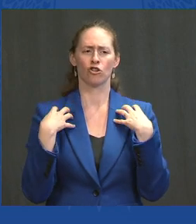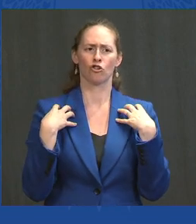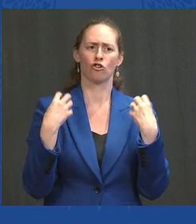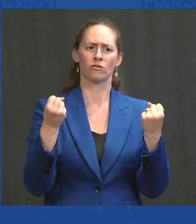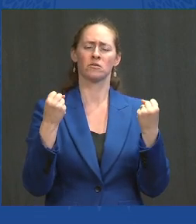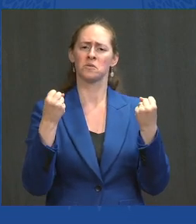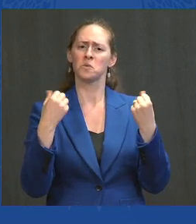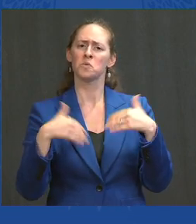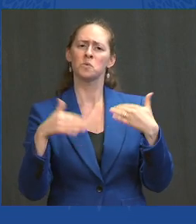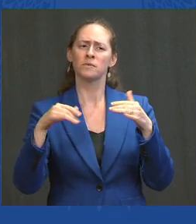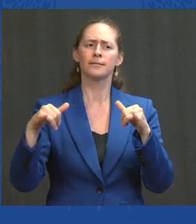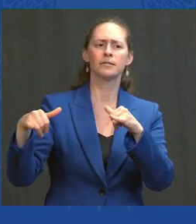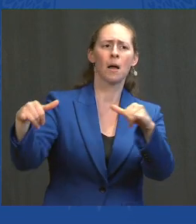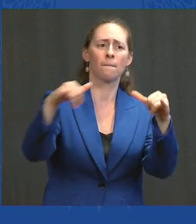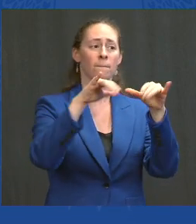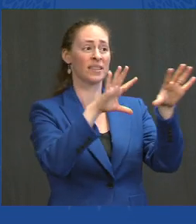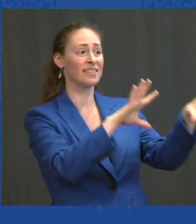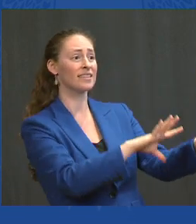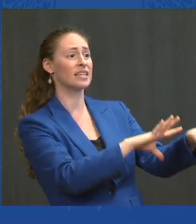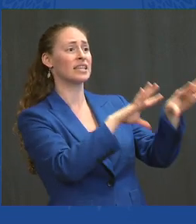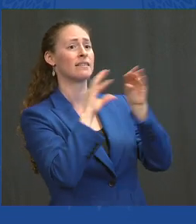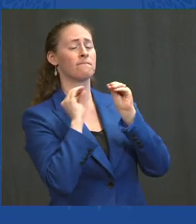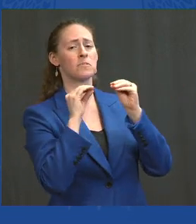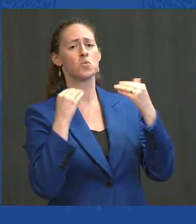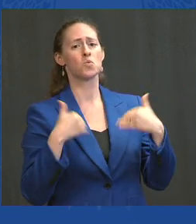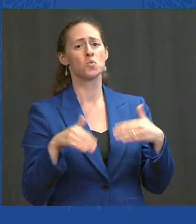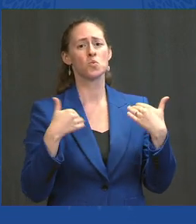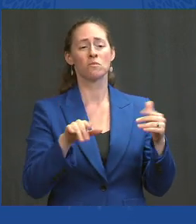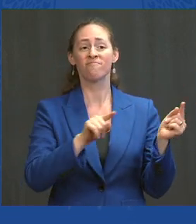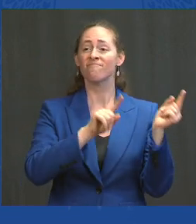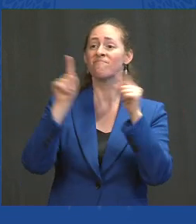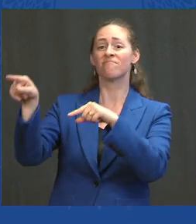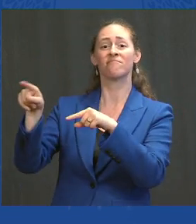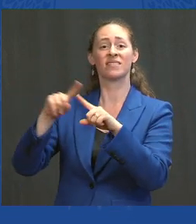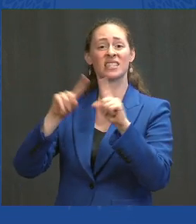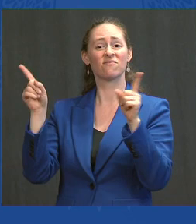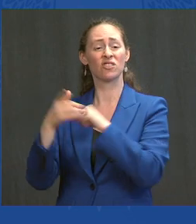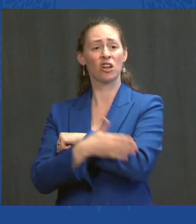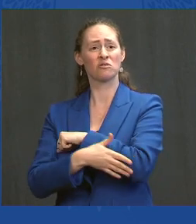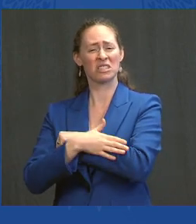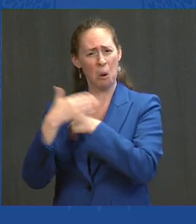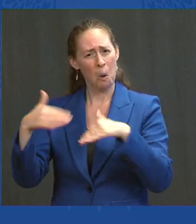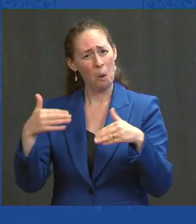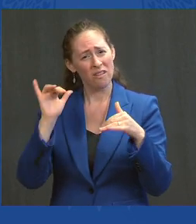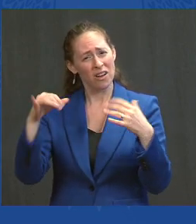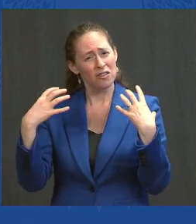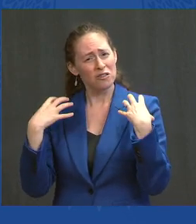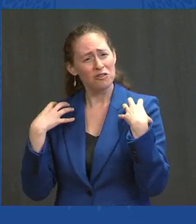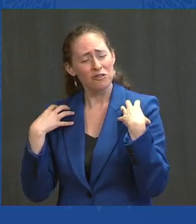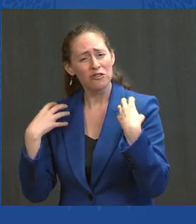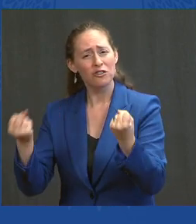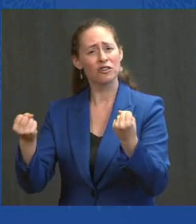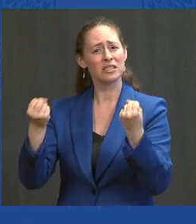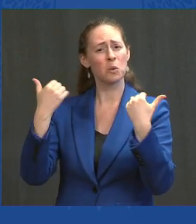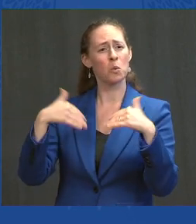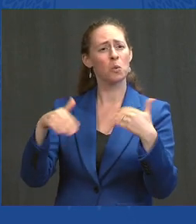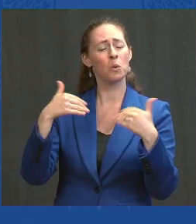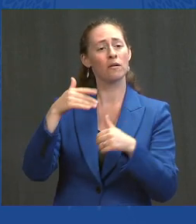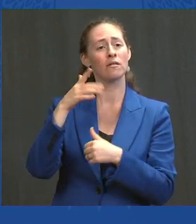and go to another place, no matter where it is. You know, the only homes you've ever known, the lives, the loved ones who weren't able to come --